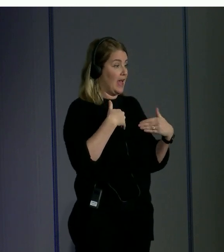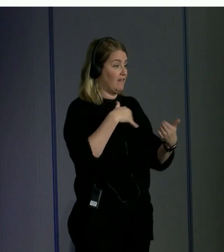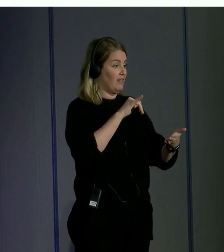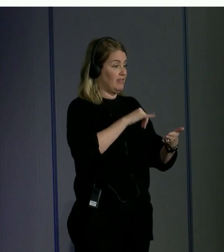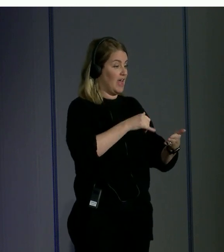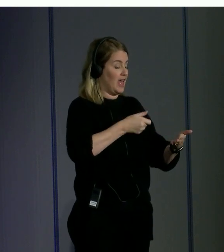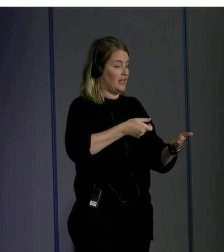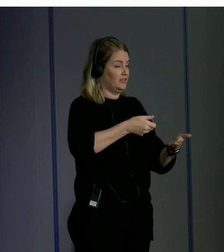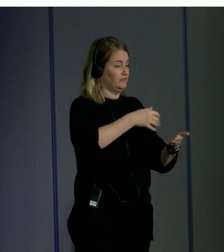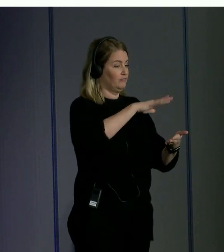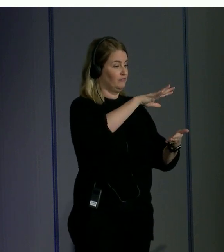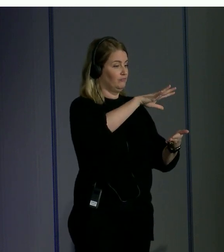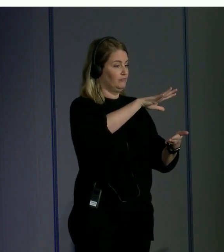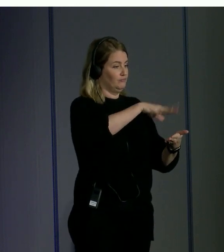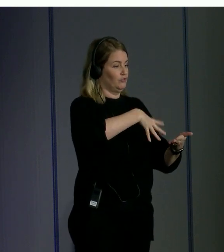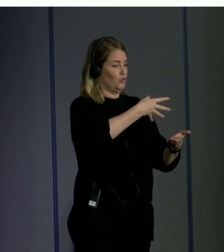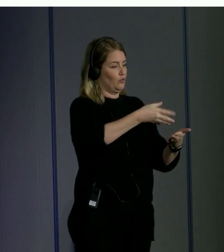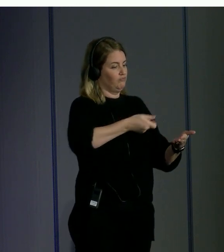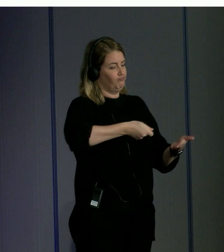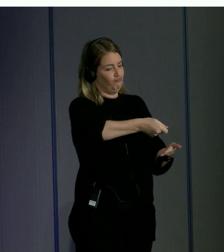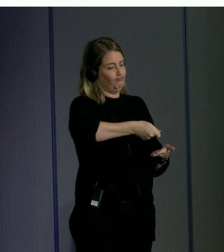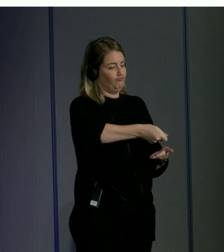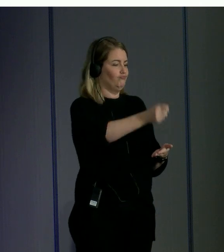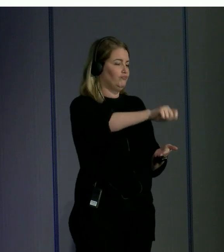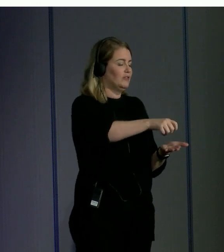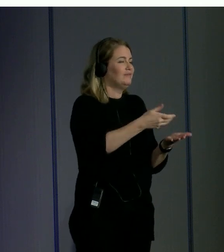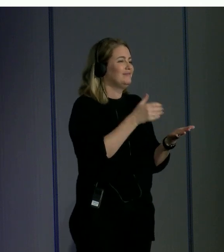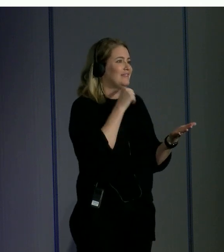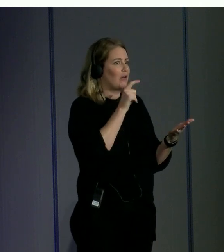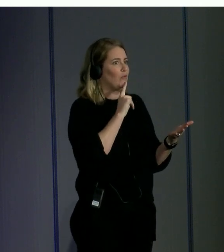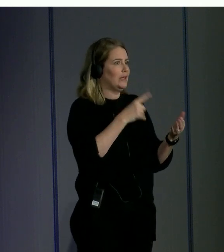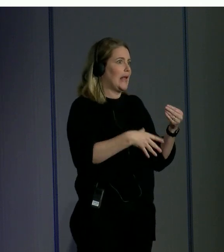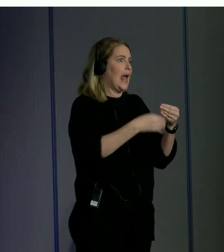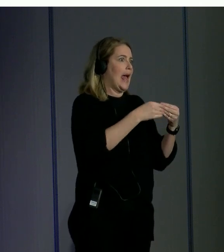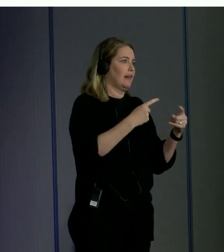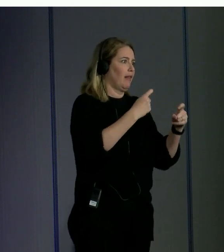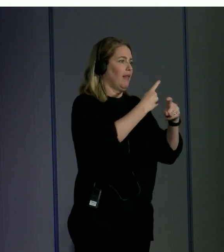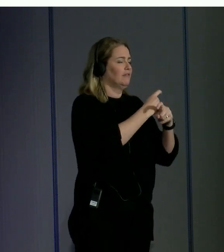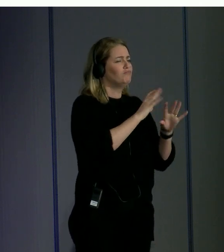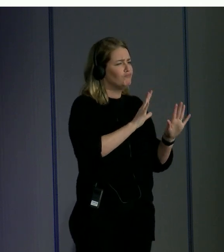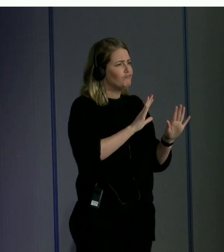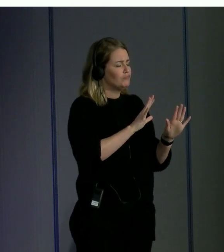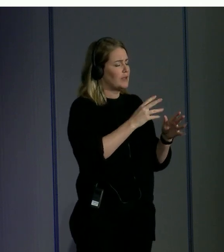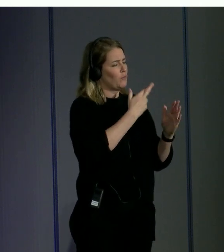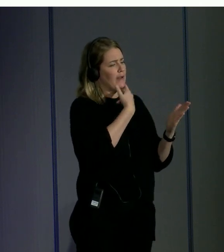logistics to the system of the restaurant that we're trying to make eggs.